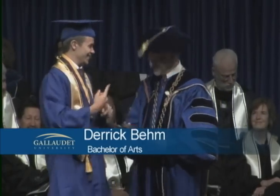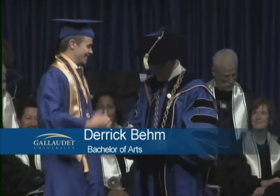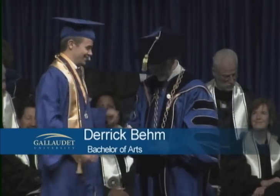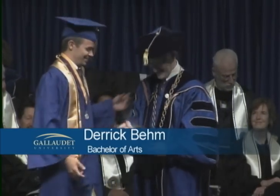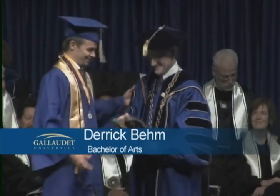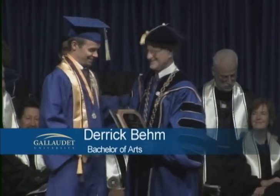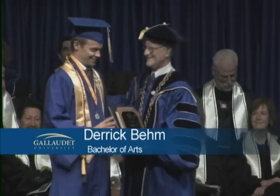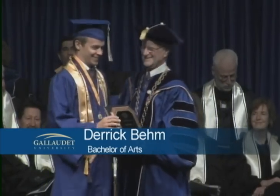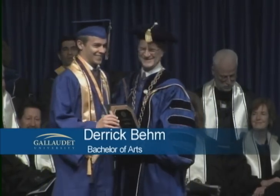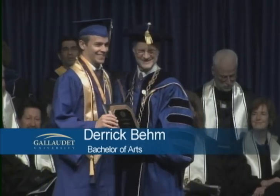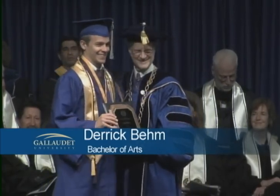New beginnings, right?